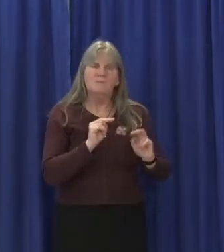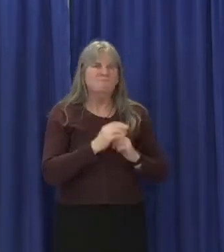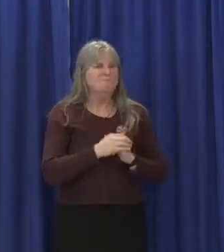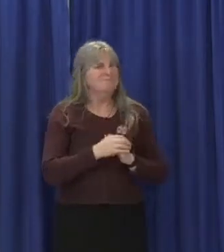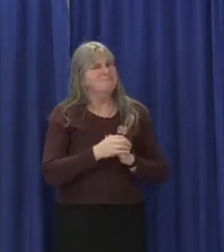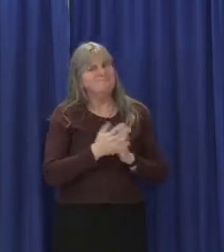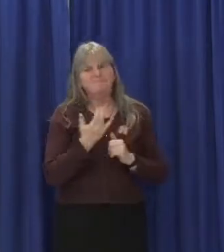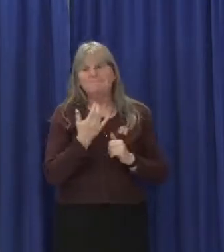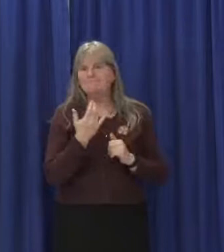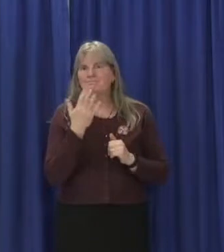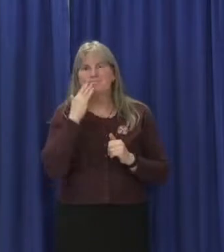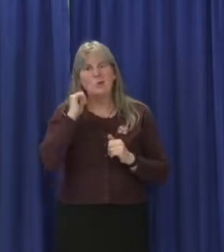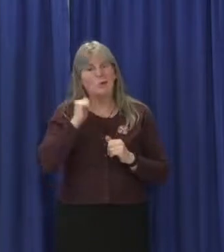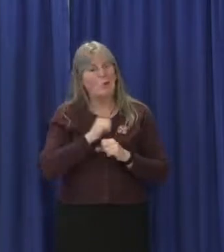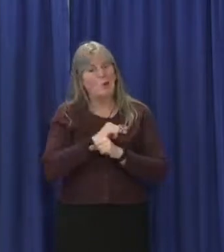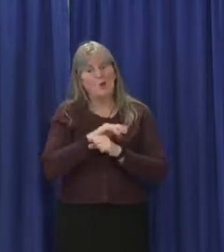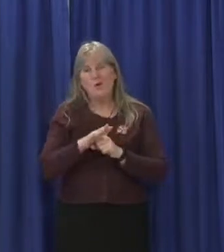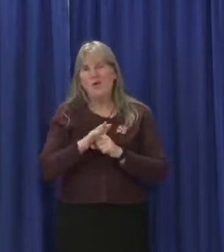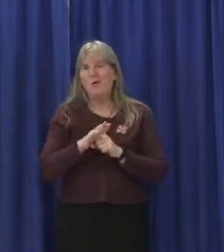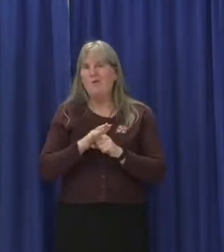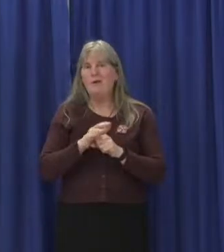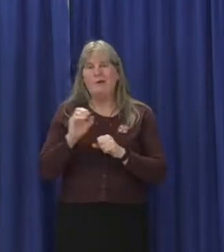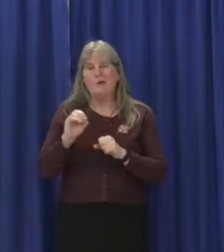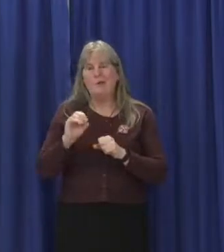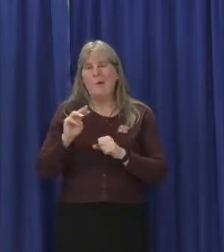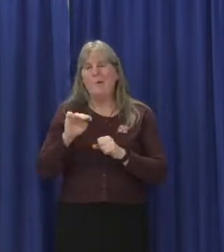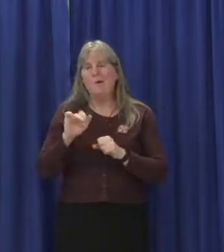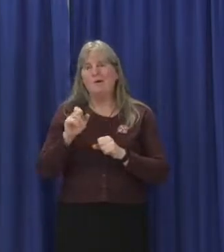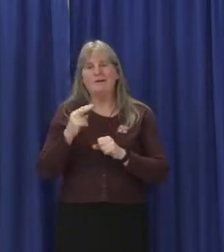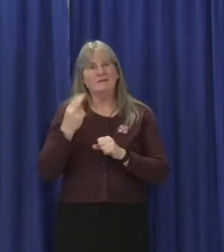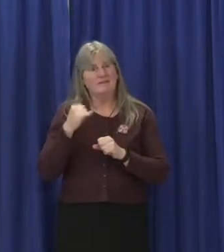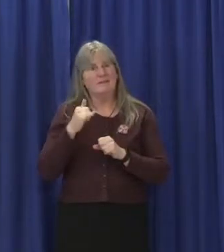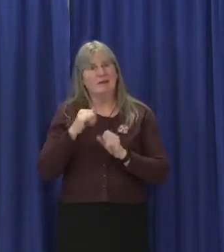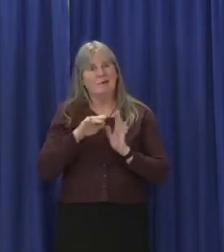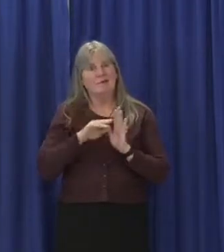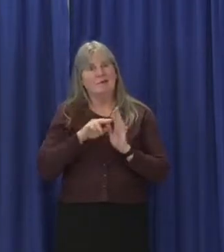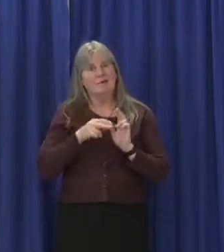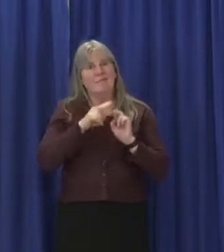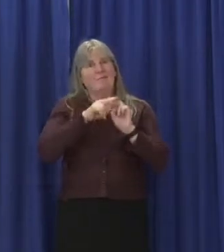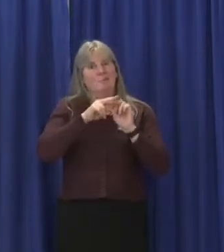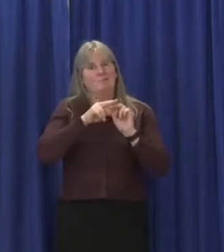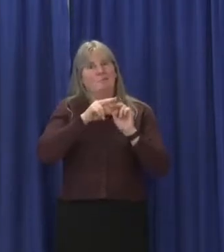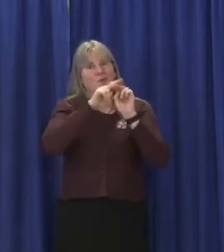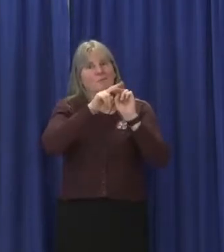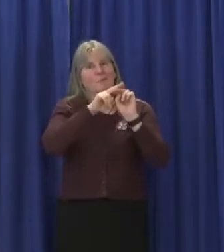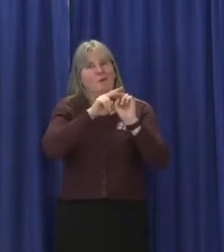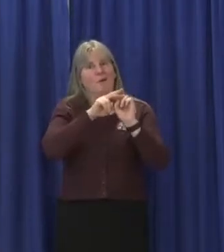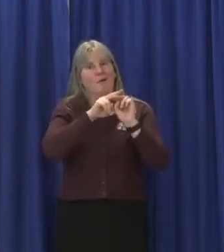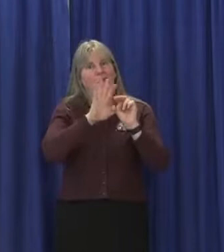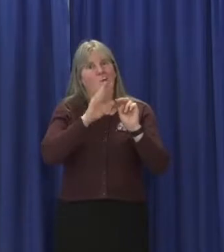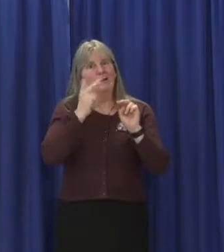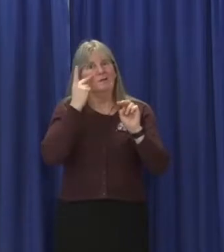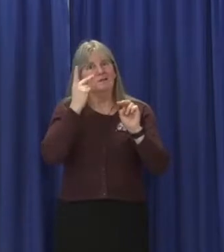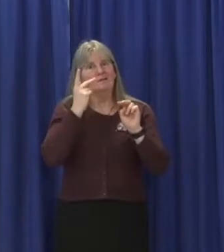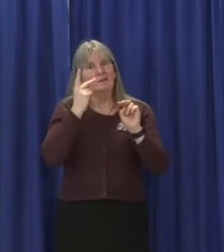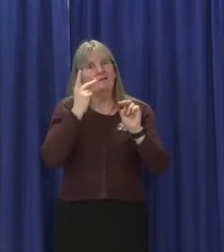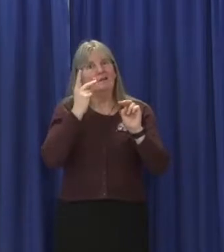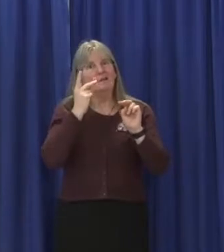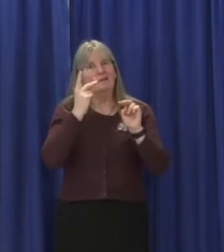this of this wave and-- and we expect it to be so. At this point, we hope that it